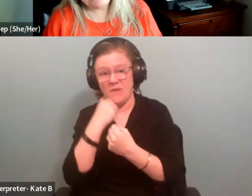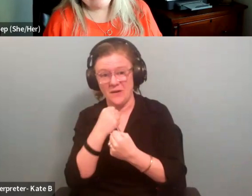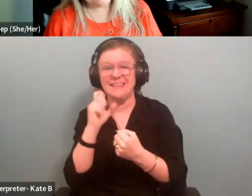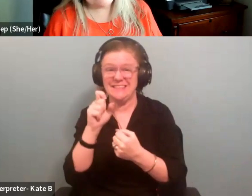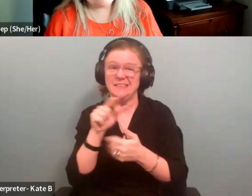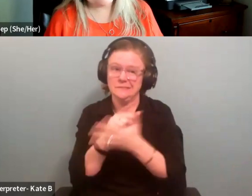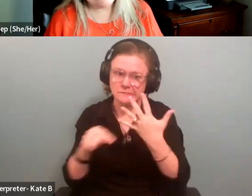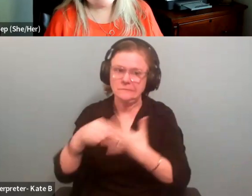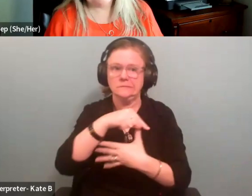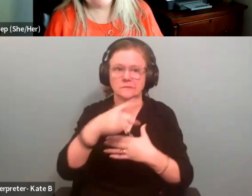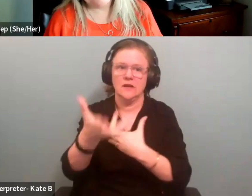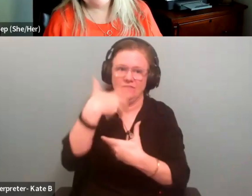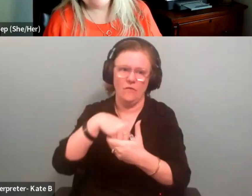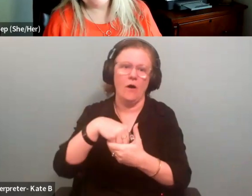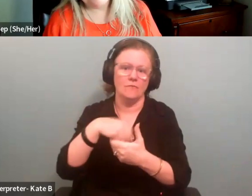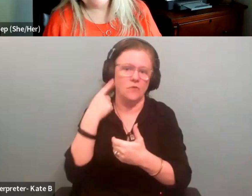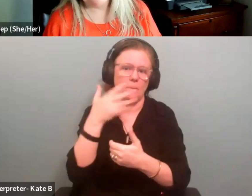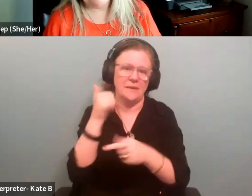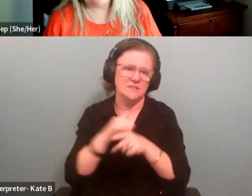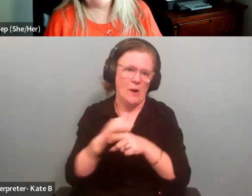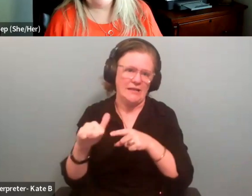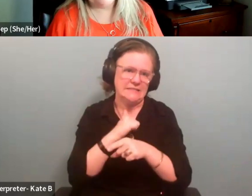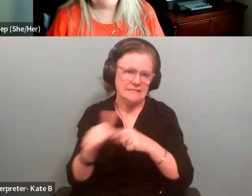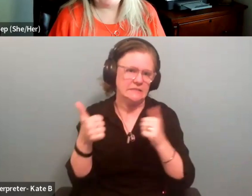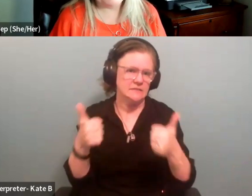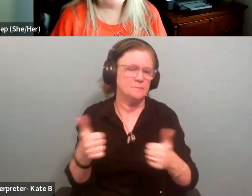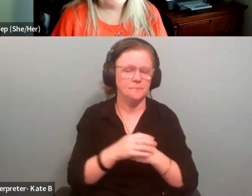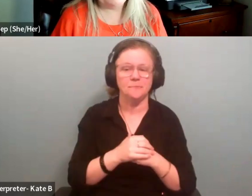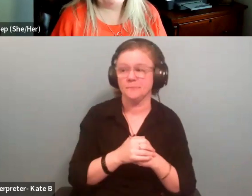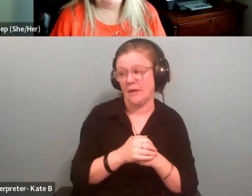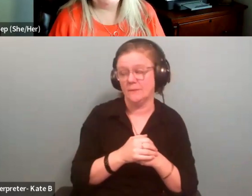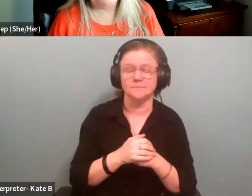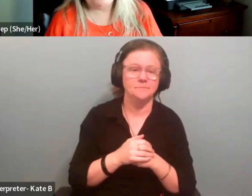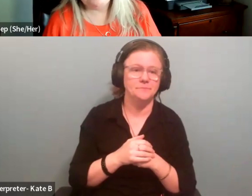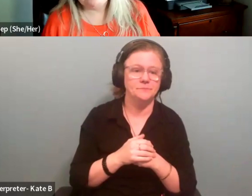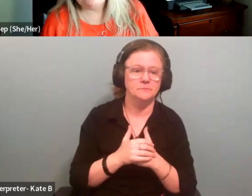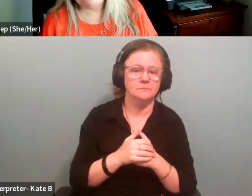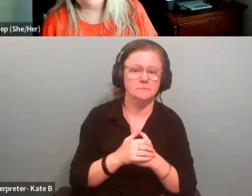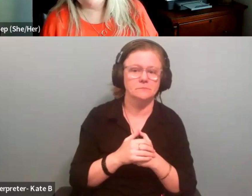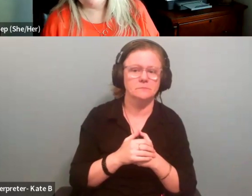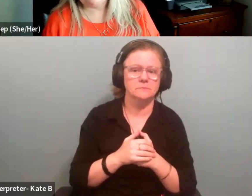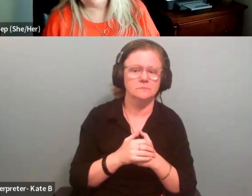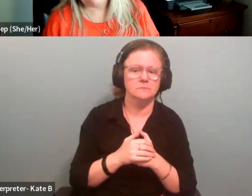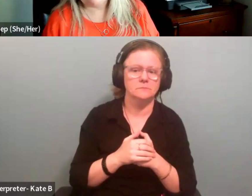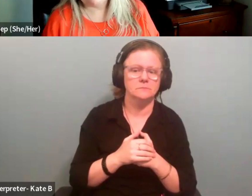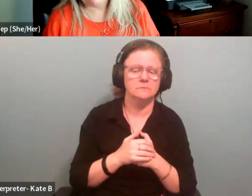things that we work for our best practices and systems in general. Can you share a bit, I